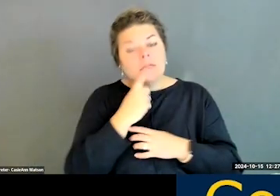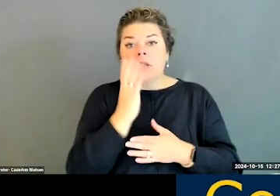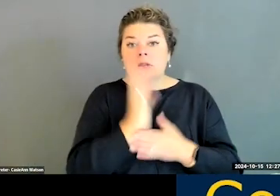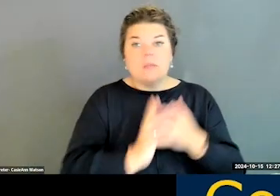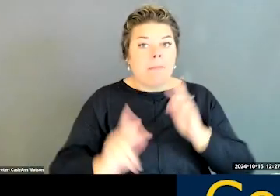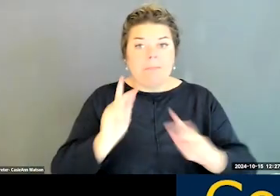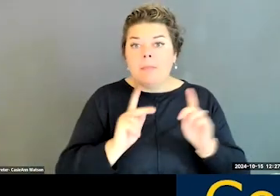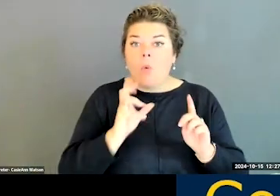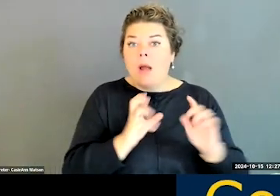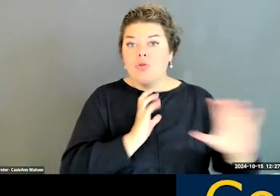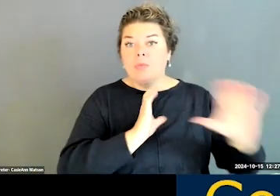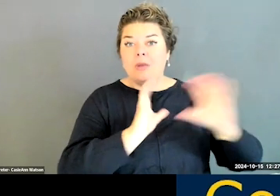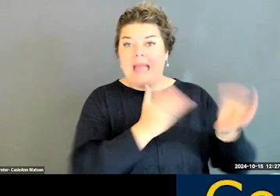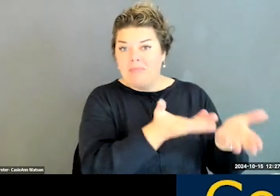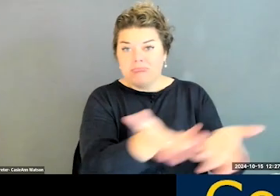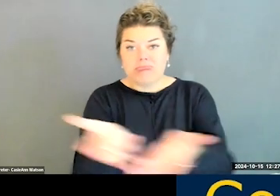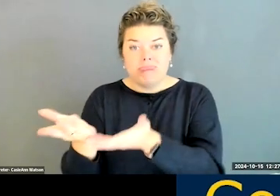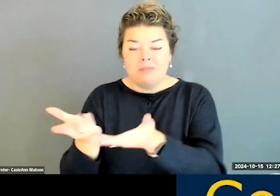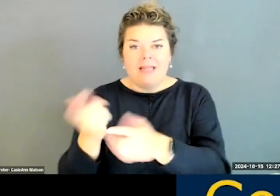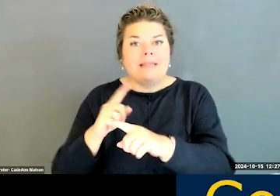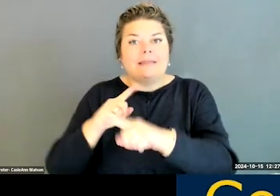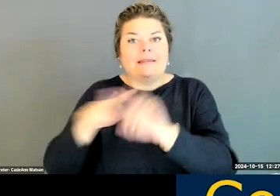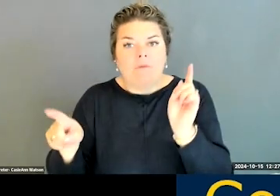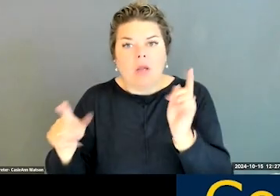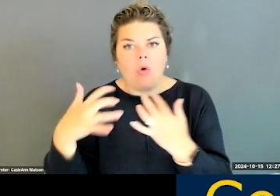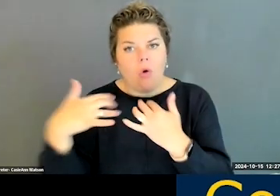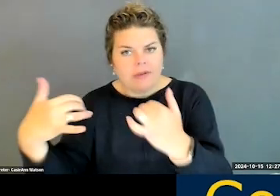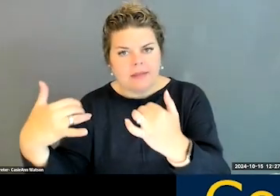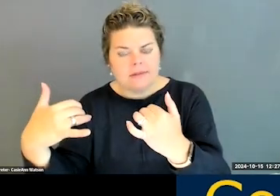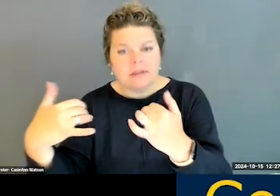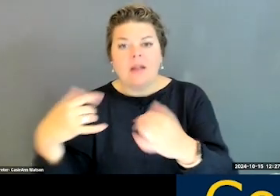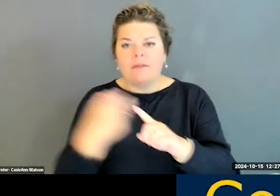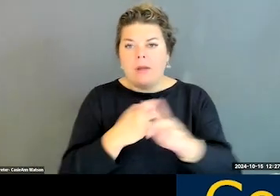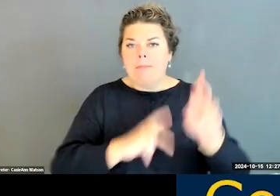to communicate with may be different from those who are actually receiving your message.